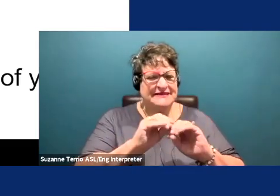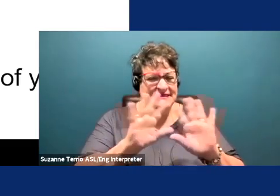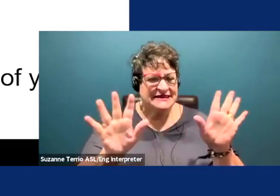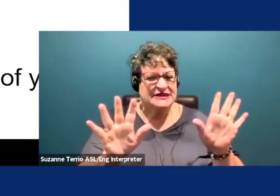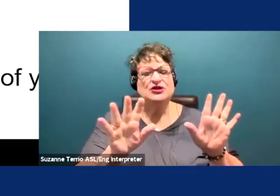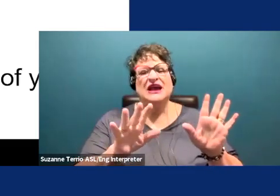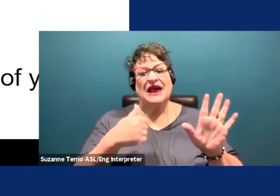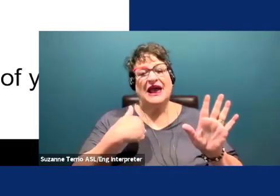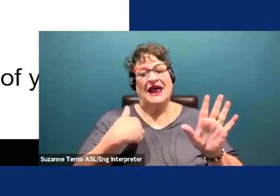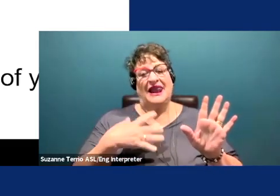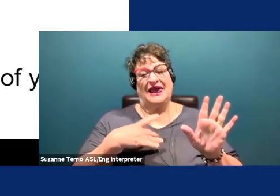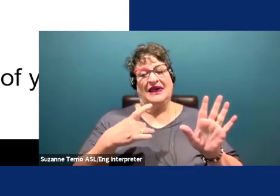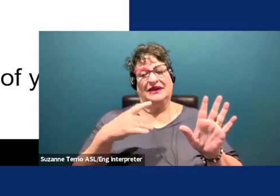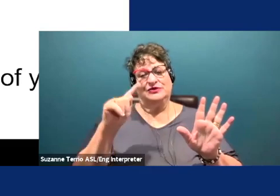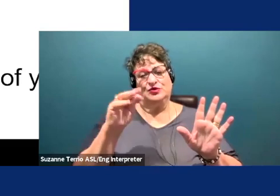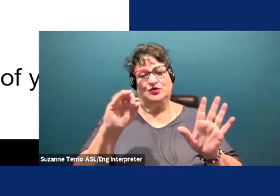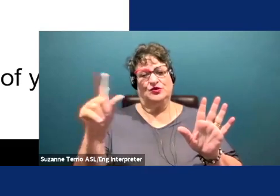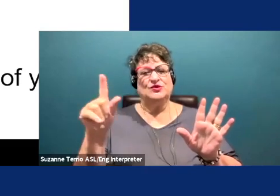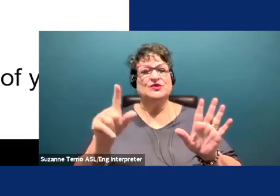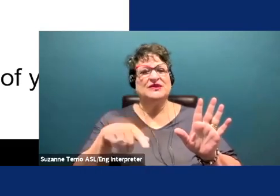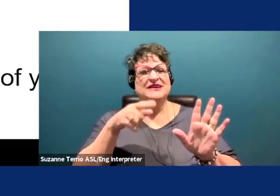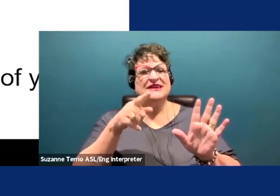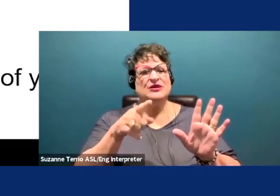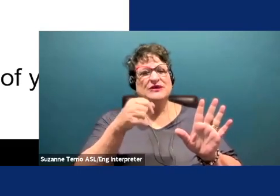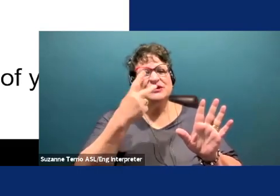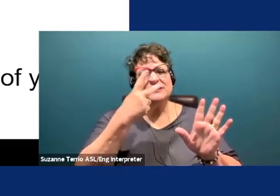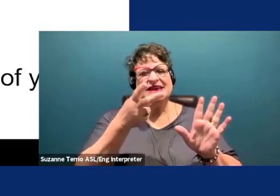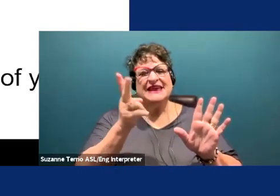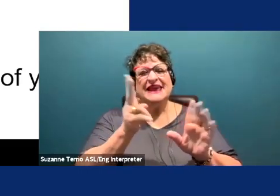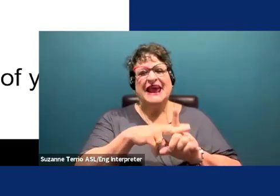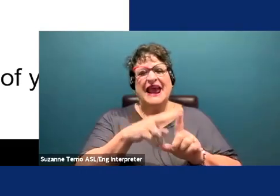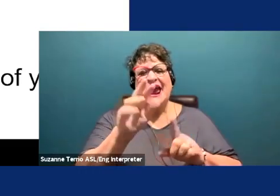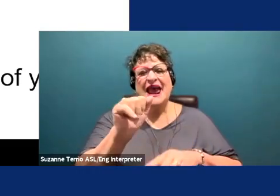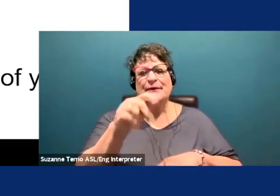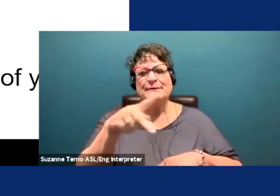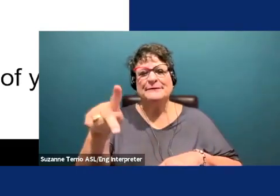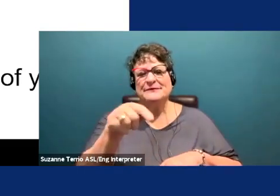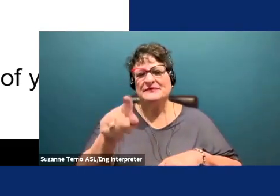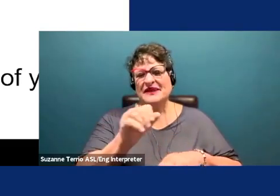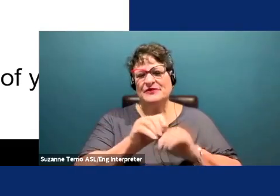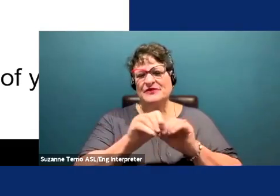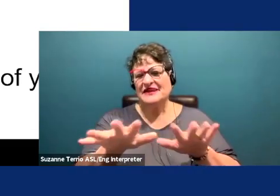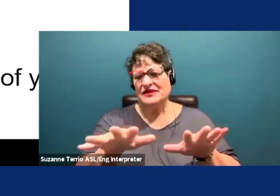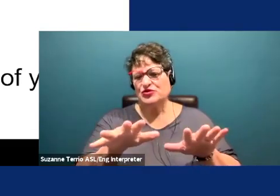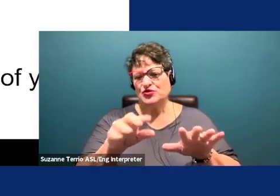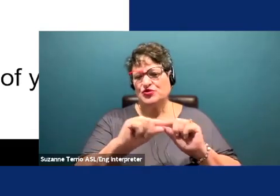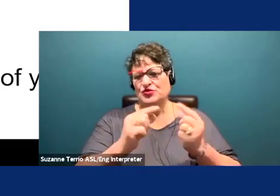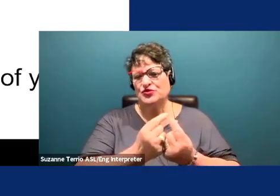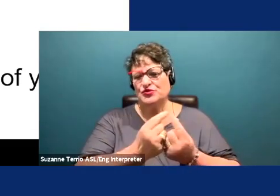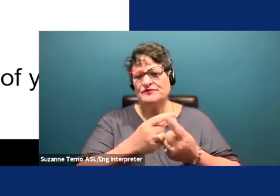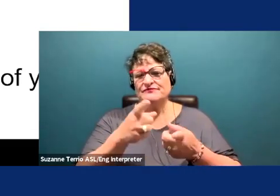It's called the Hemingway app, and I can send it to the group online over email after the presentation.